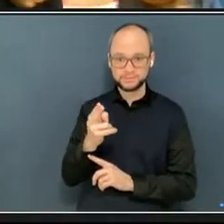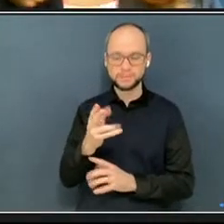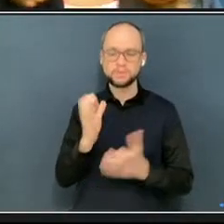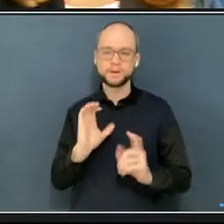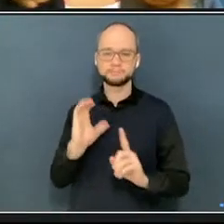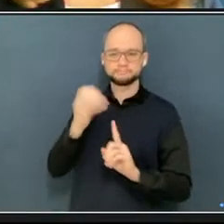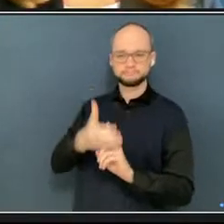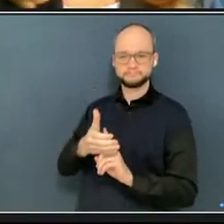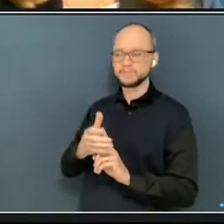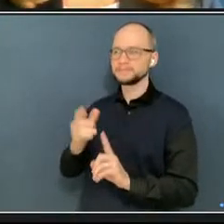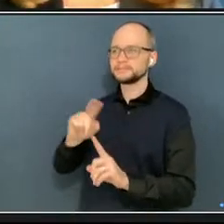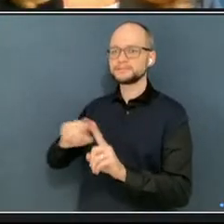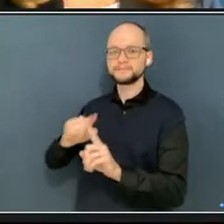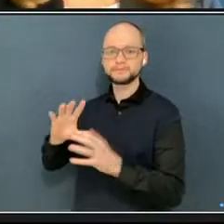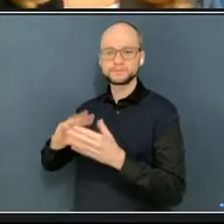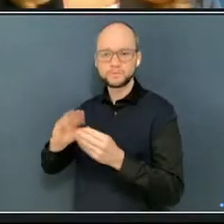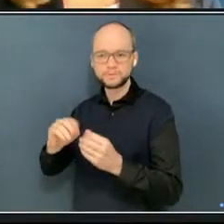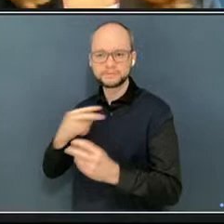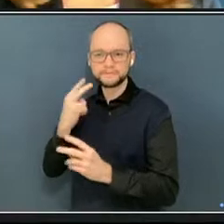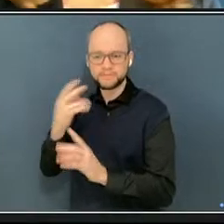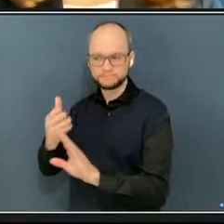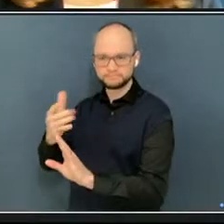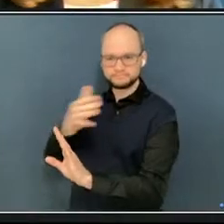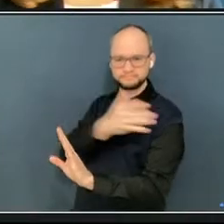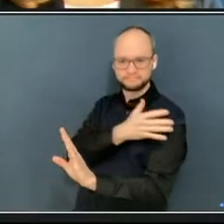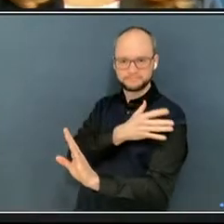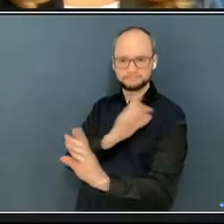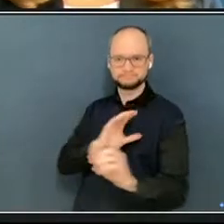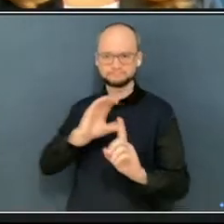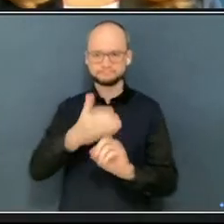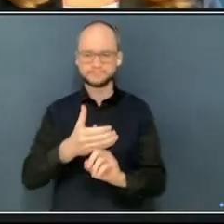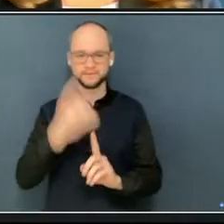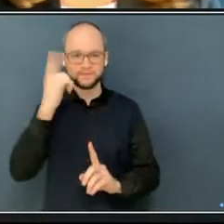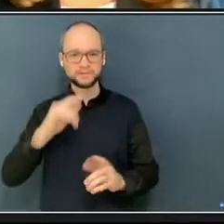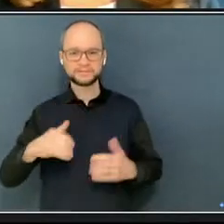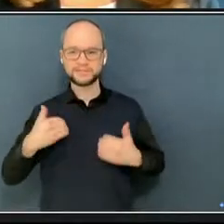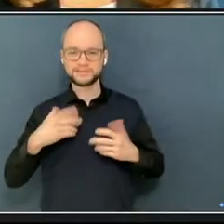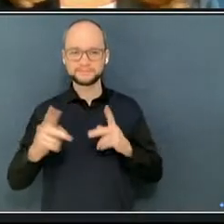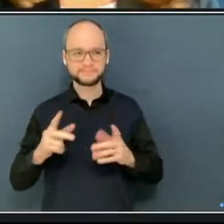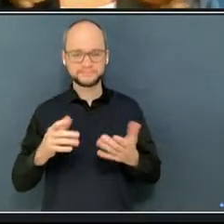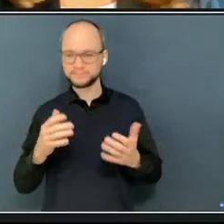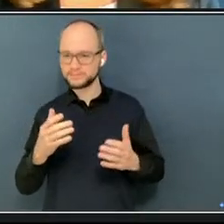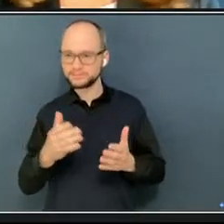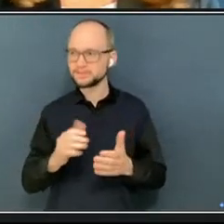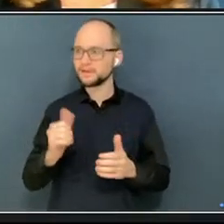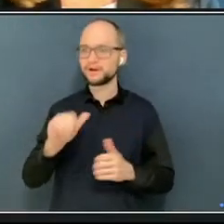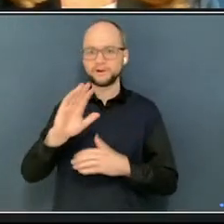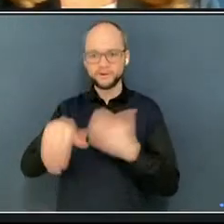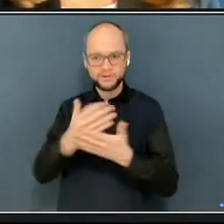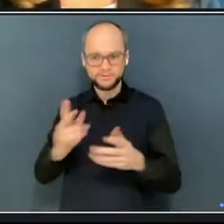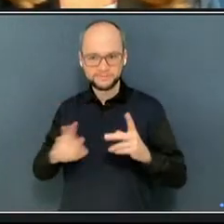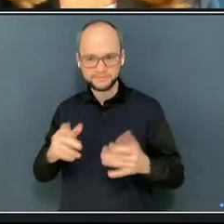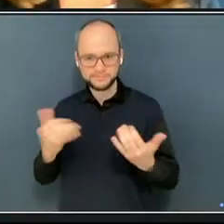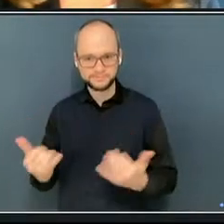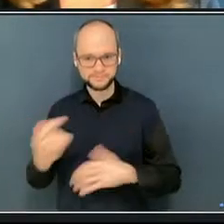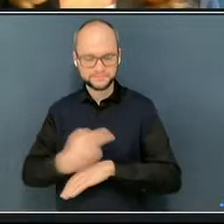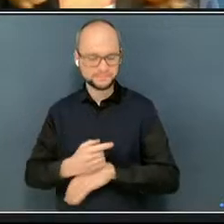And this year in 2022 on April 26th we celebrate the 200th anniversary of the